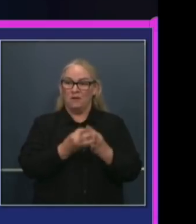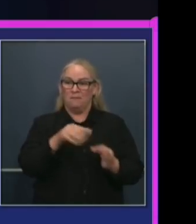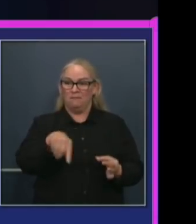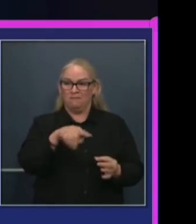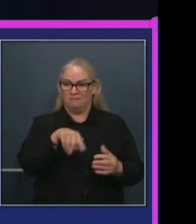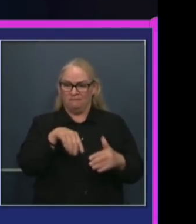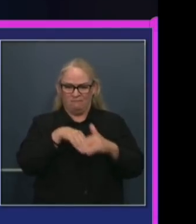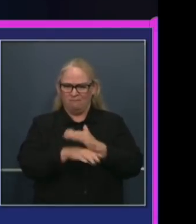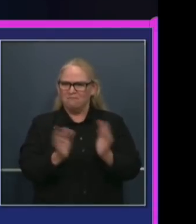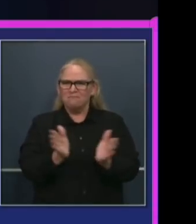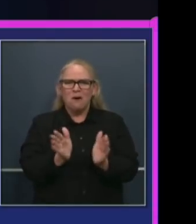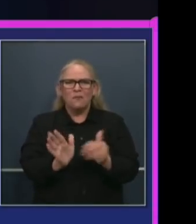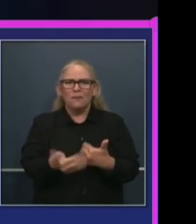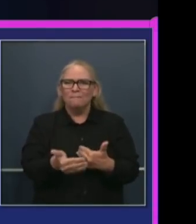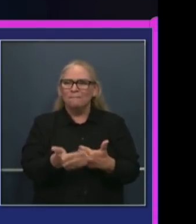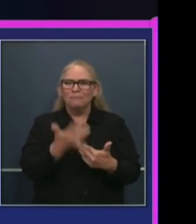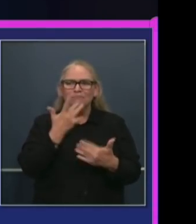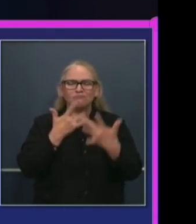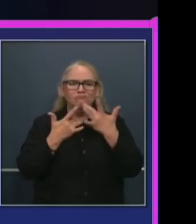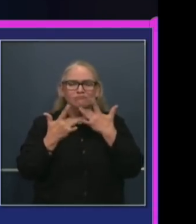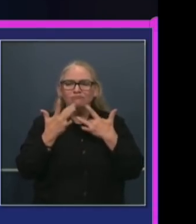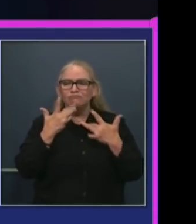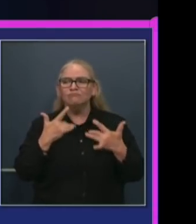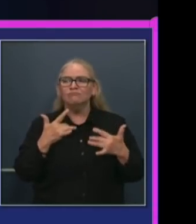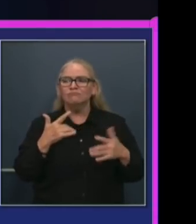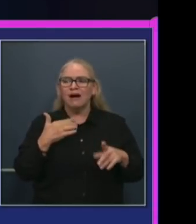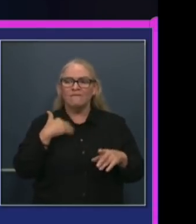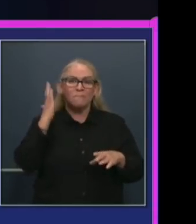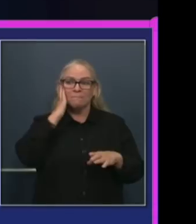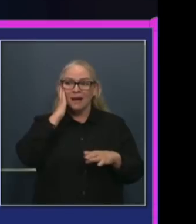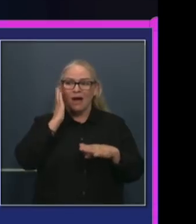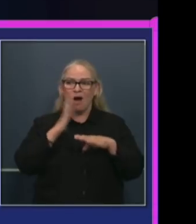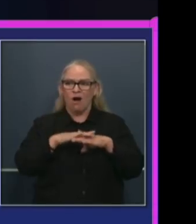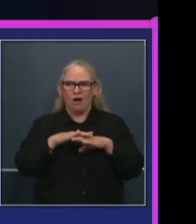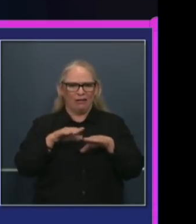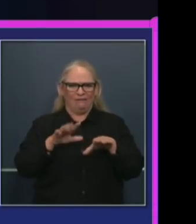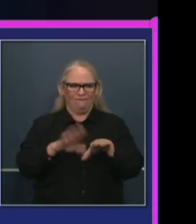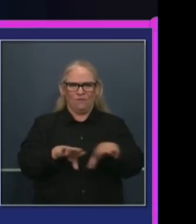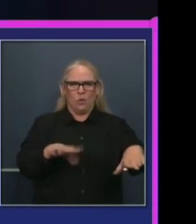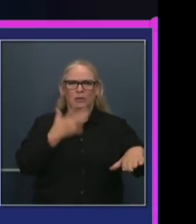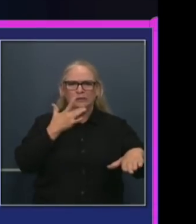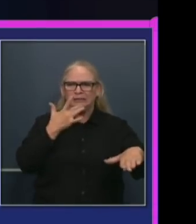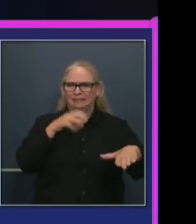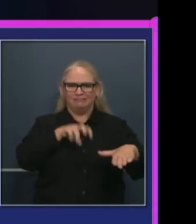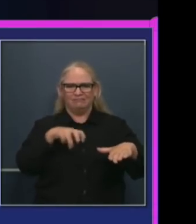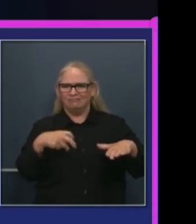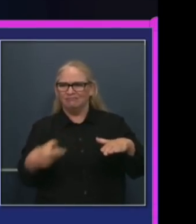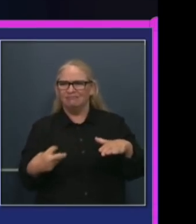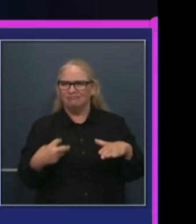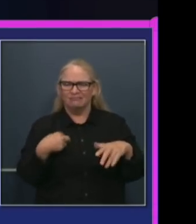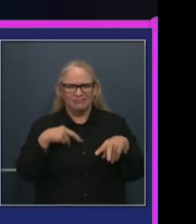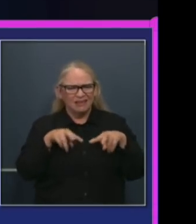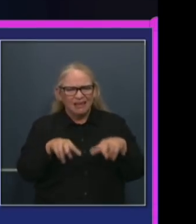FRANCISCO THE OCCUPANCY HOTEL AND THEY WENT INTO THE ROOM AND THERE WERE ONLY BEDS ON THE